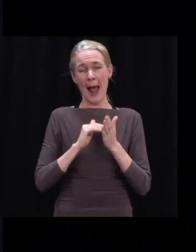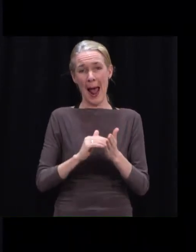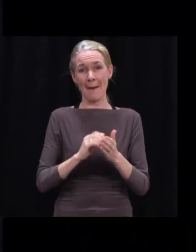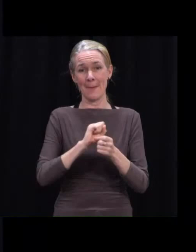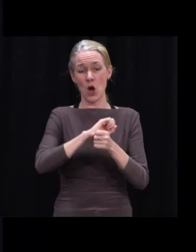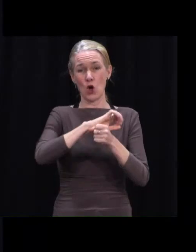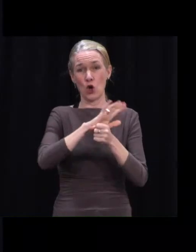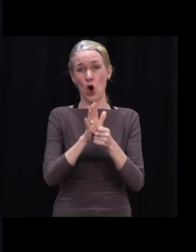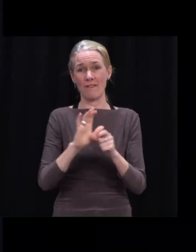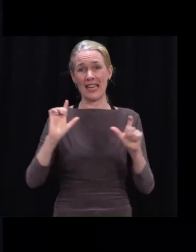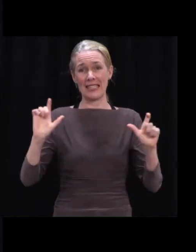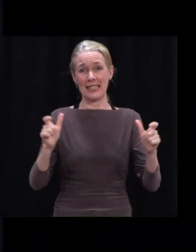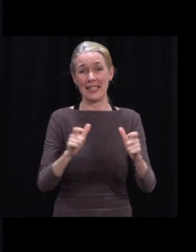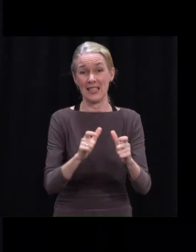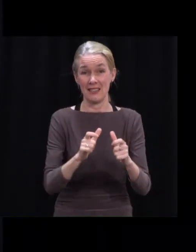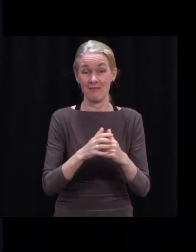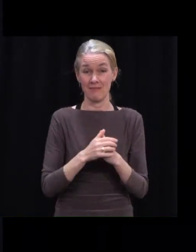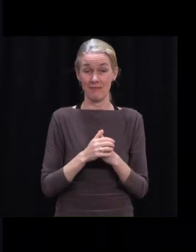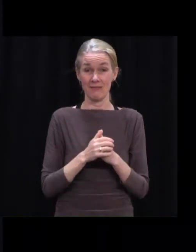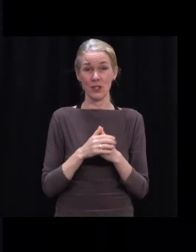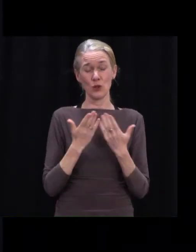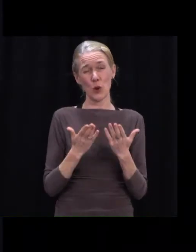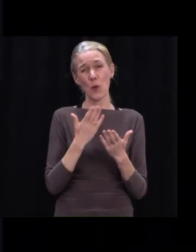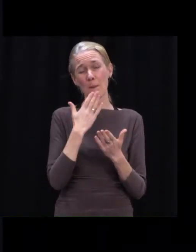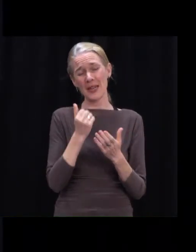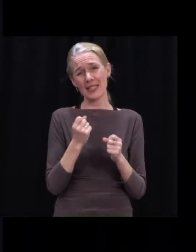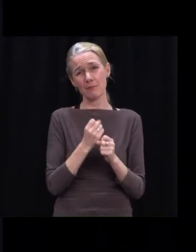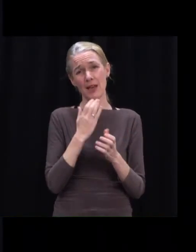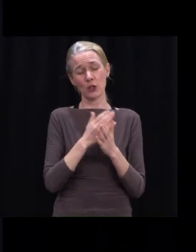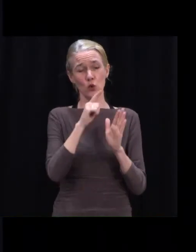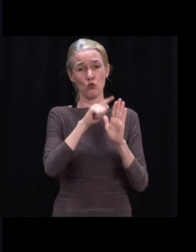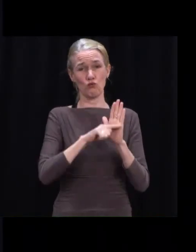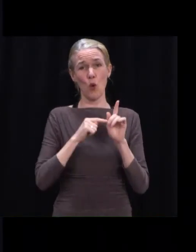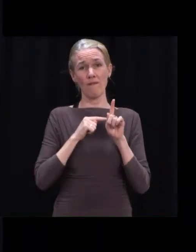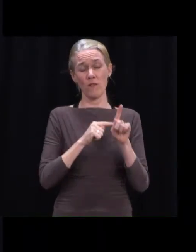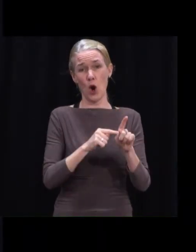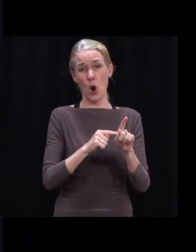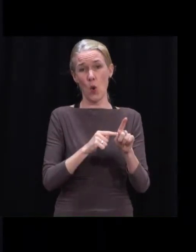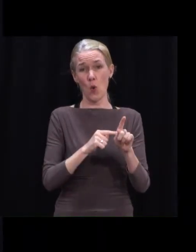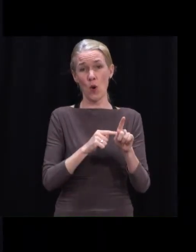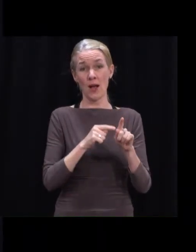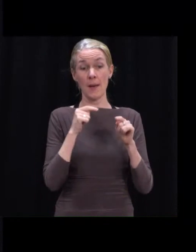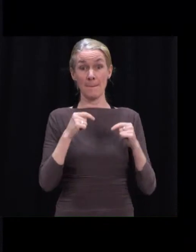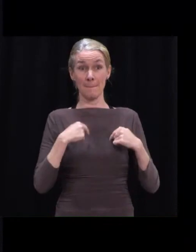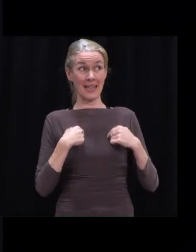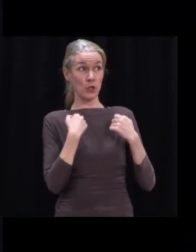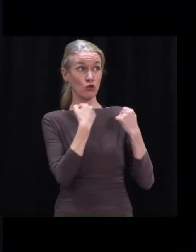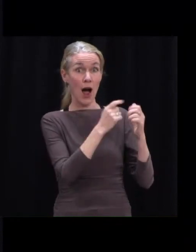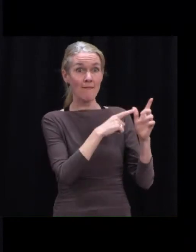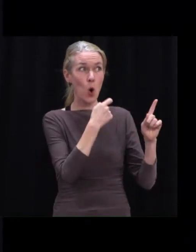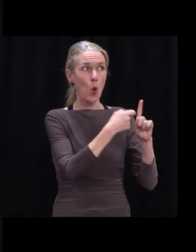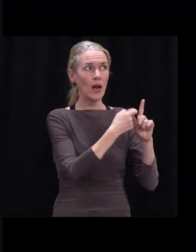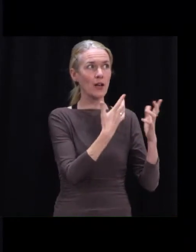why the boundary is in place in the first place. We're trying